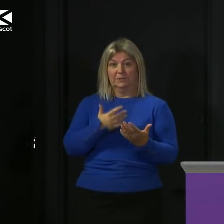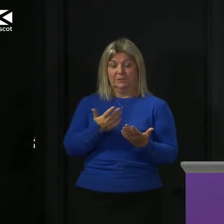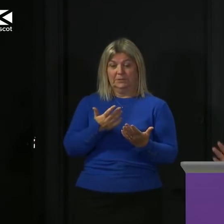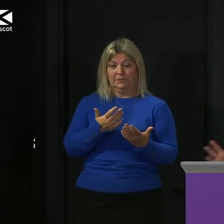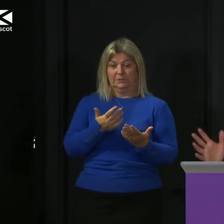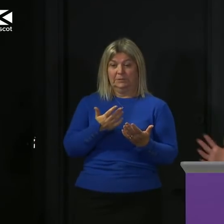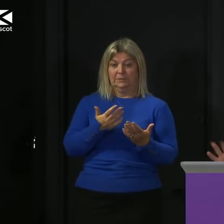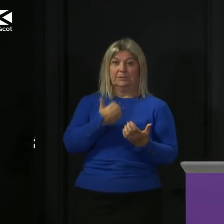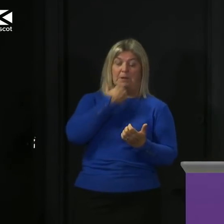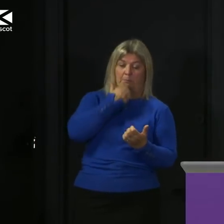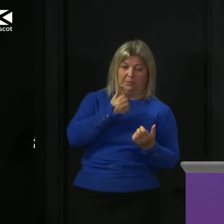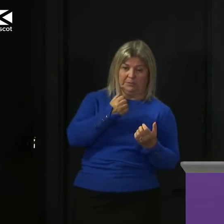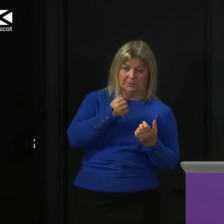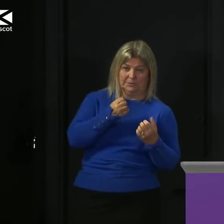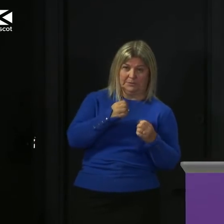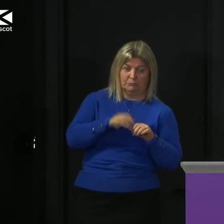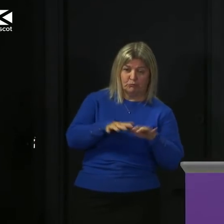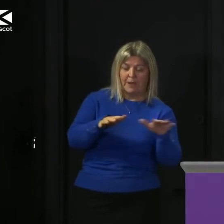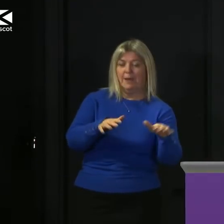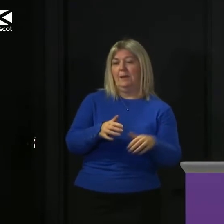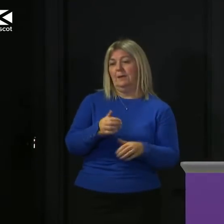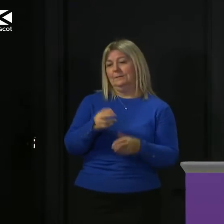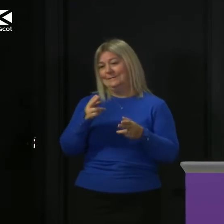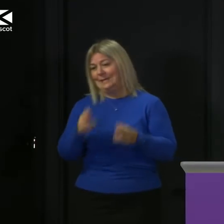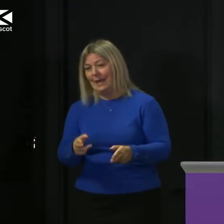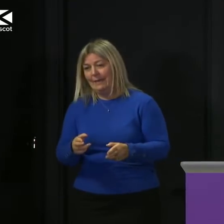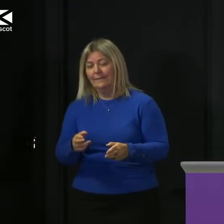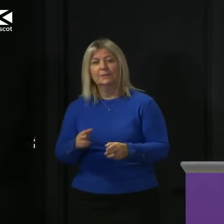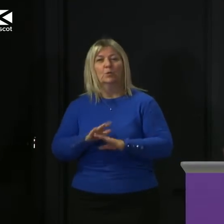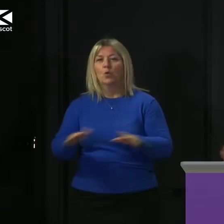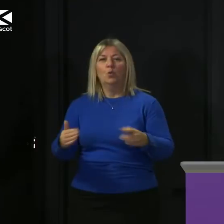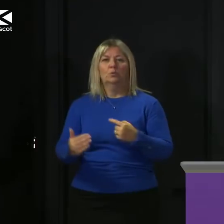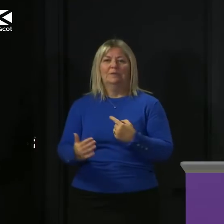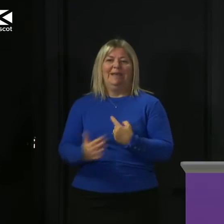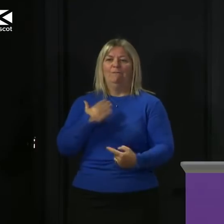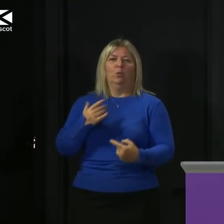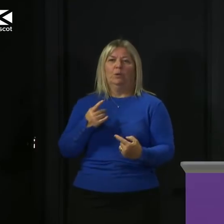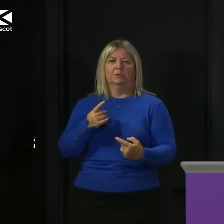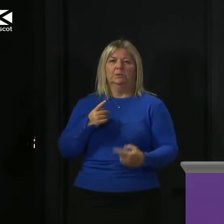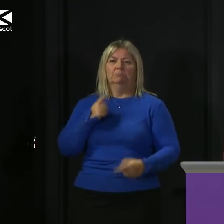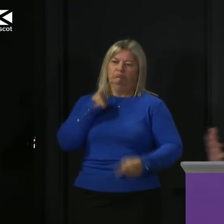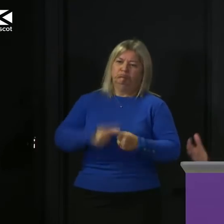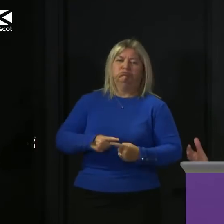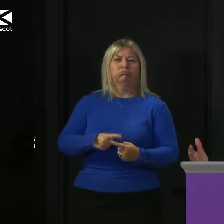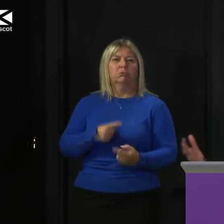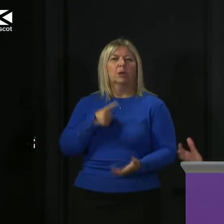influence the actions we take. A single day's figures are not unimportant, I stand here and